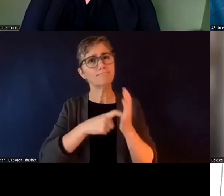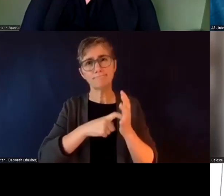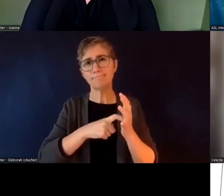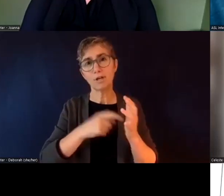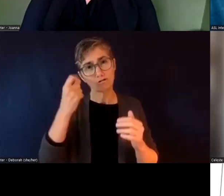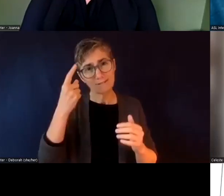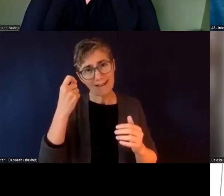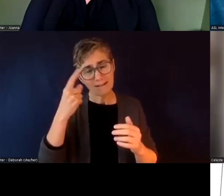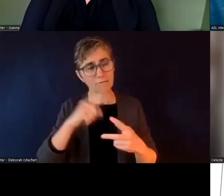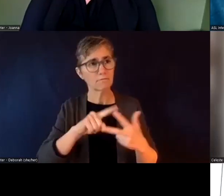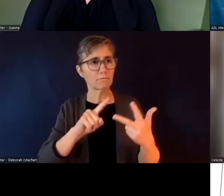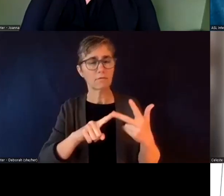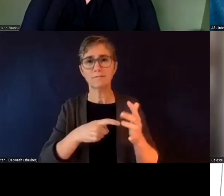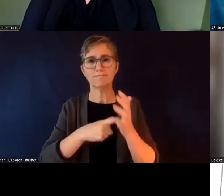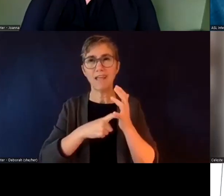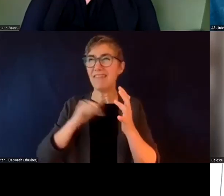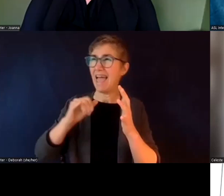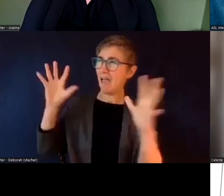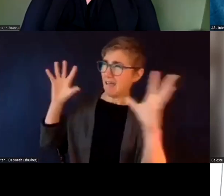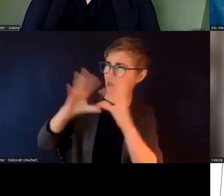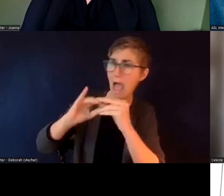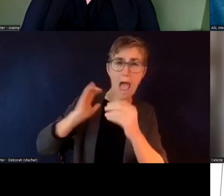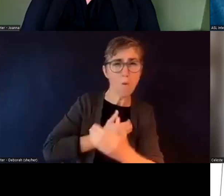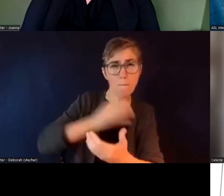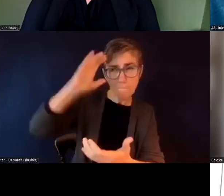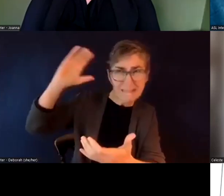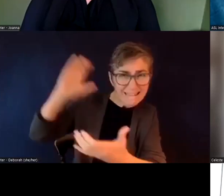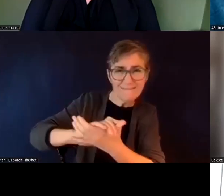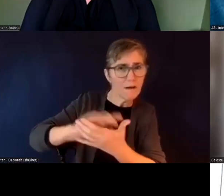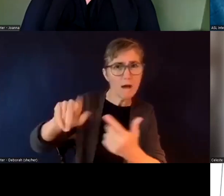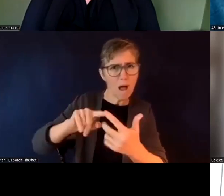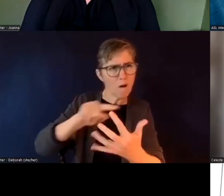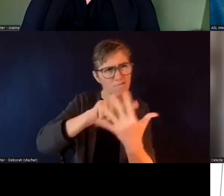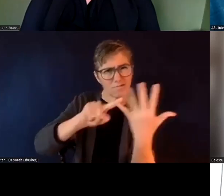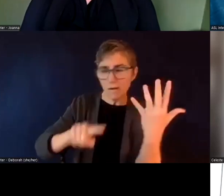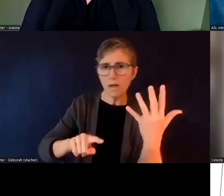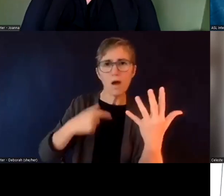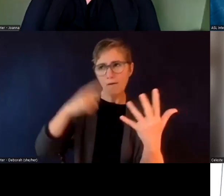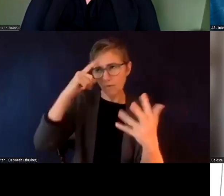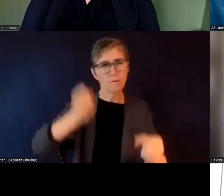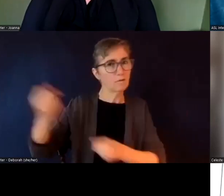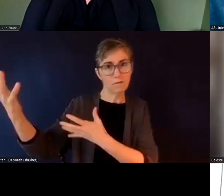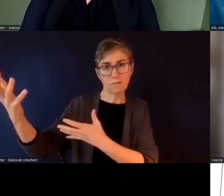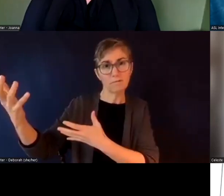And I think there are small pockets of us that have started doing that and we've become